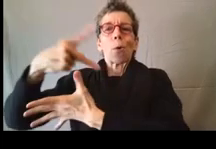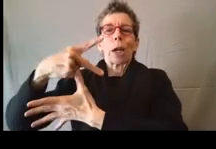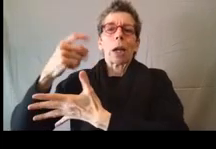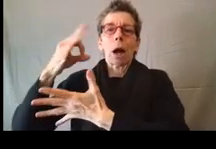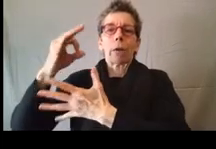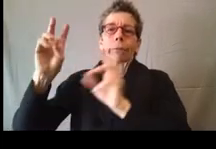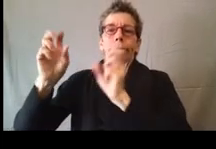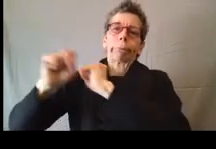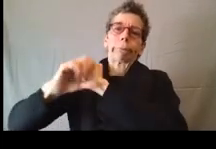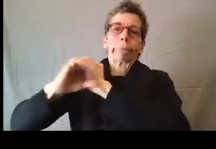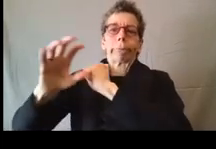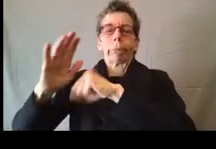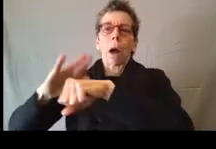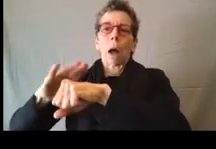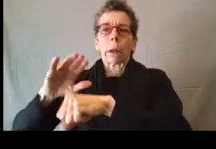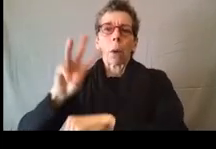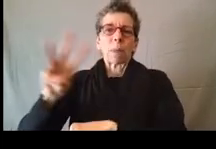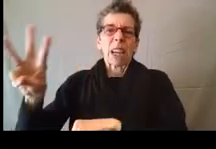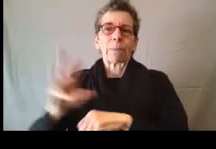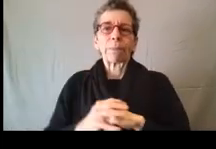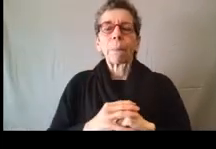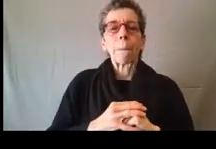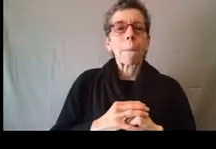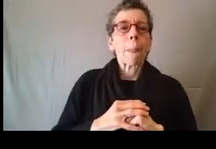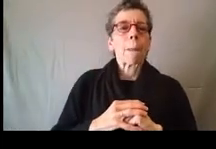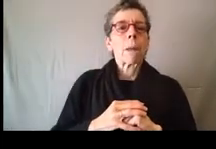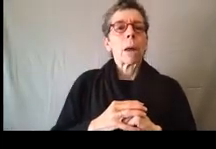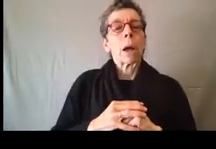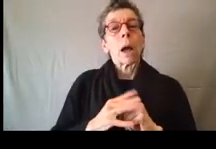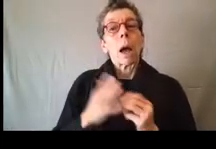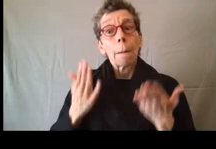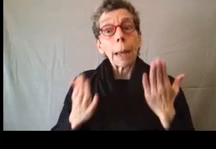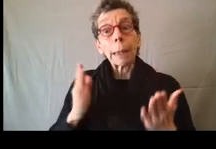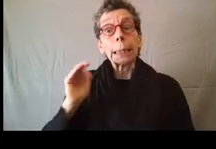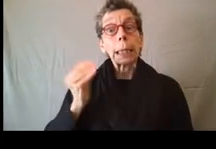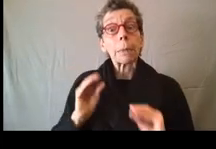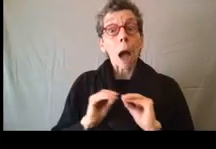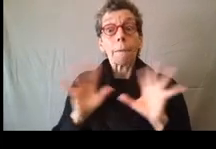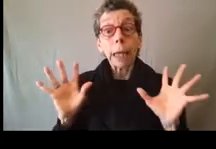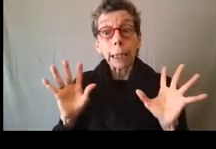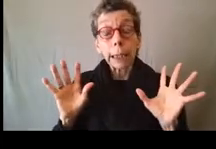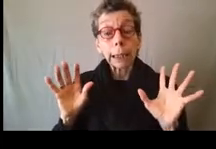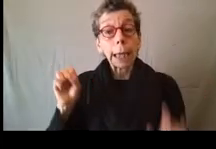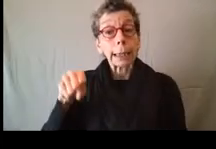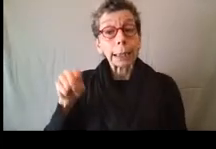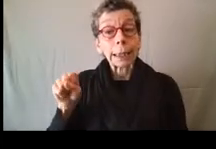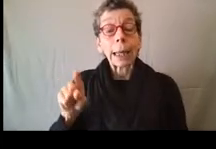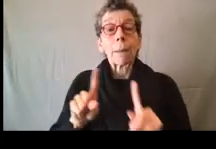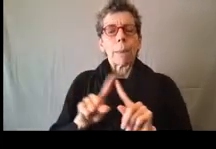the website. And this can seem obvious, but in discussions interpreting these findings